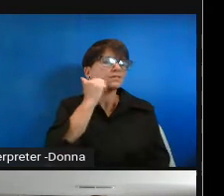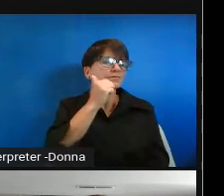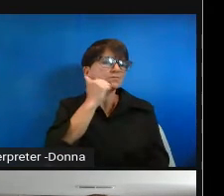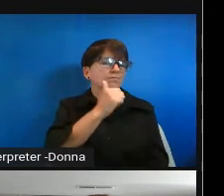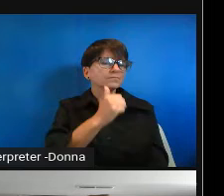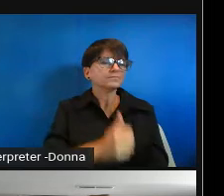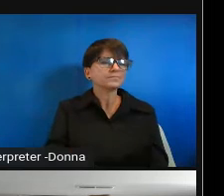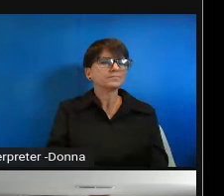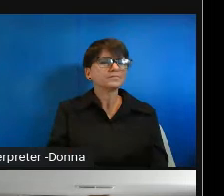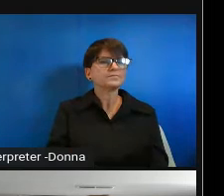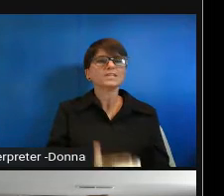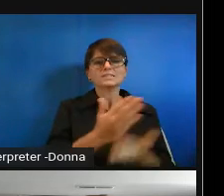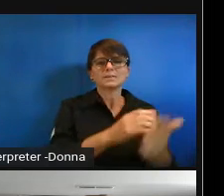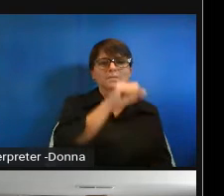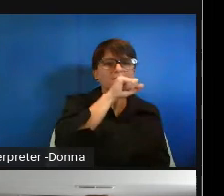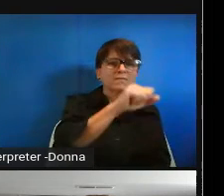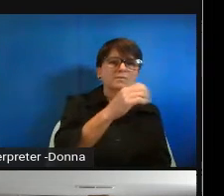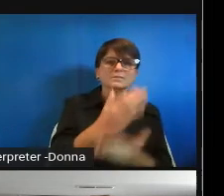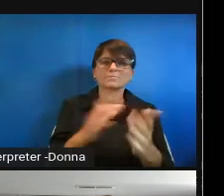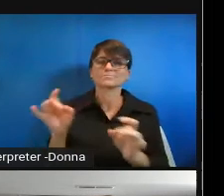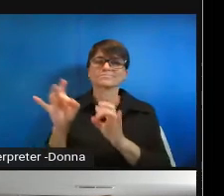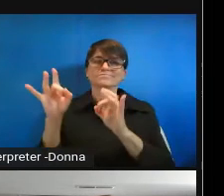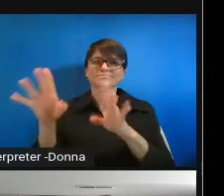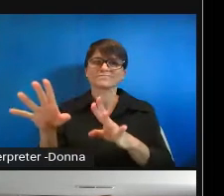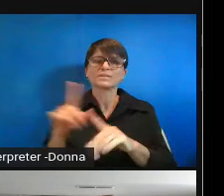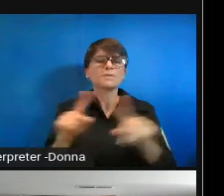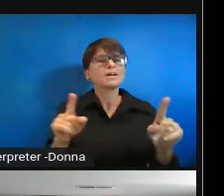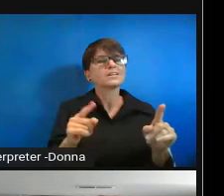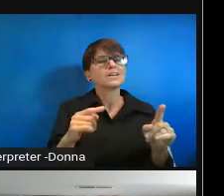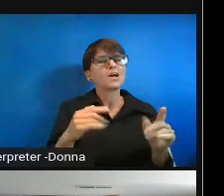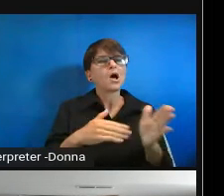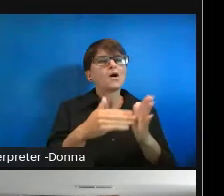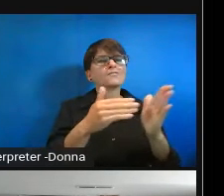Some love them, some hate them and they're often an evil necessity.